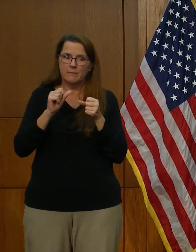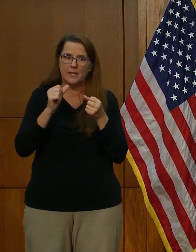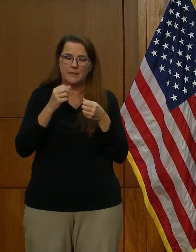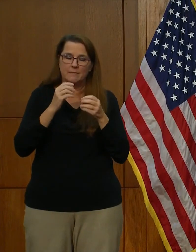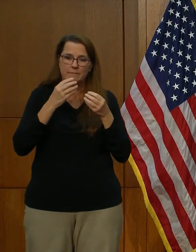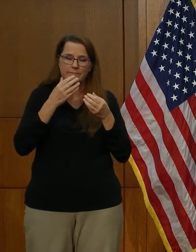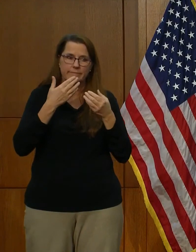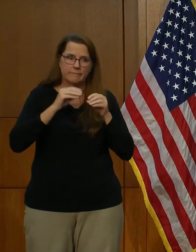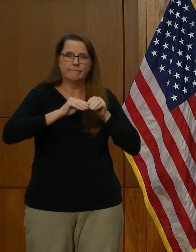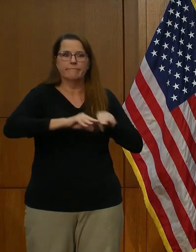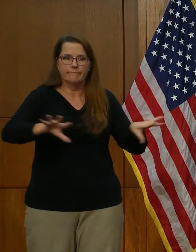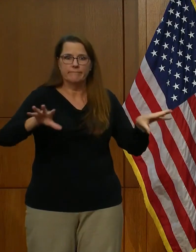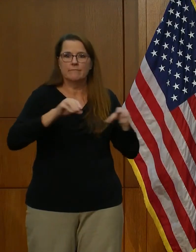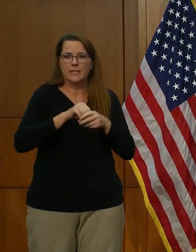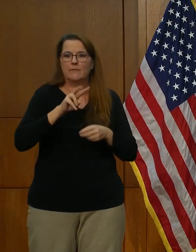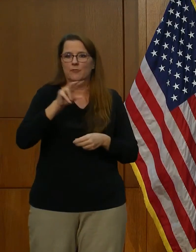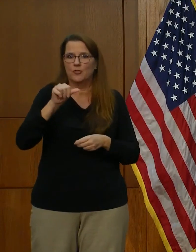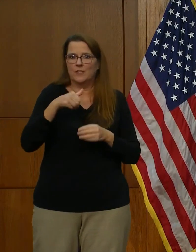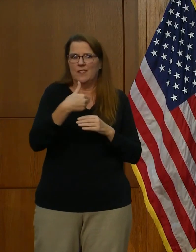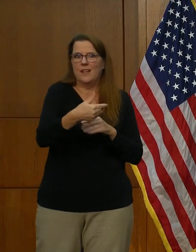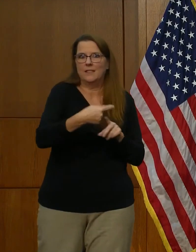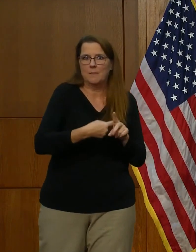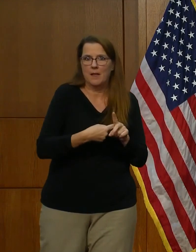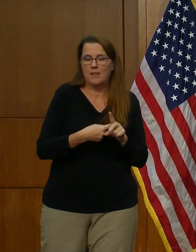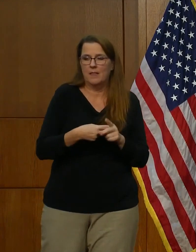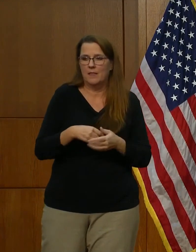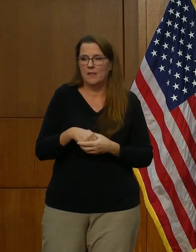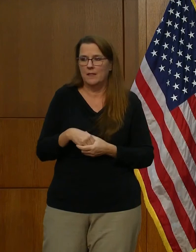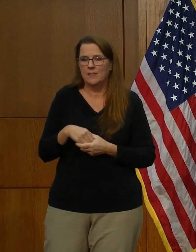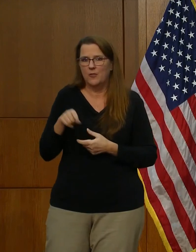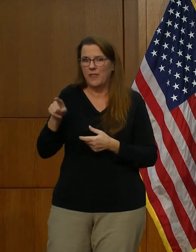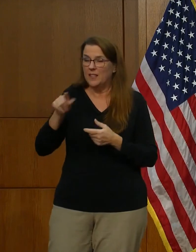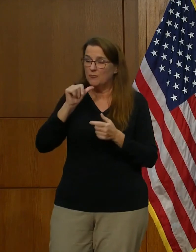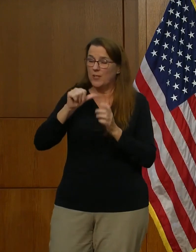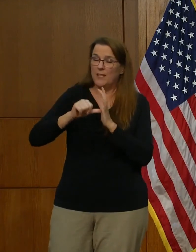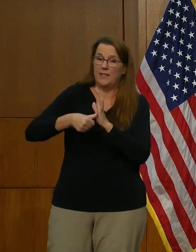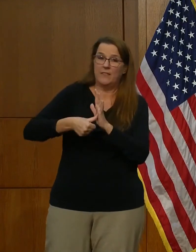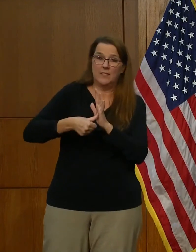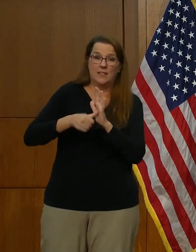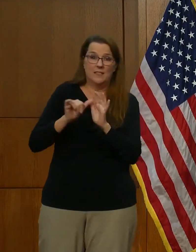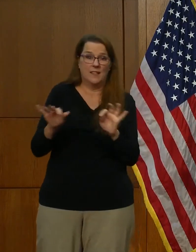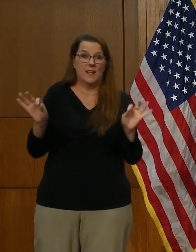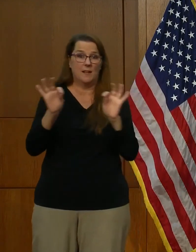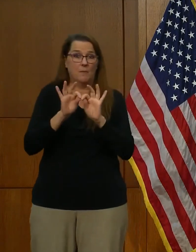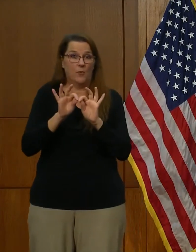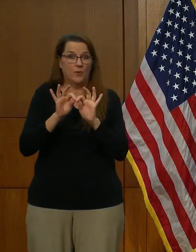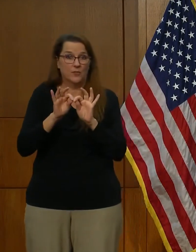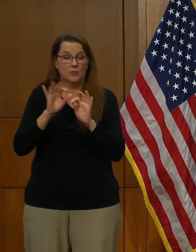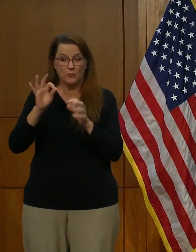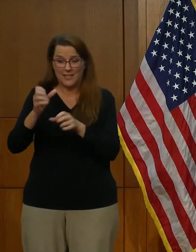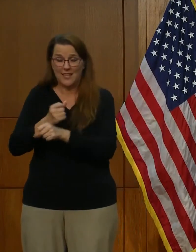COMMONWEALTH WITHIN THE NEXT MONTH. AND THIS UNDERSCORES THE